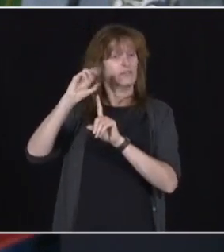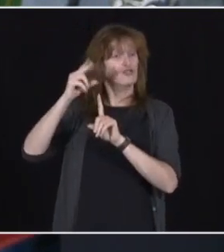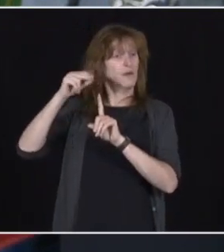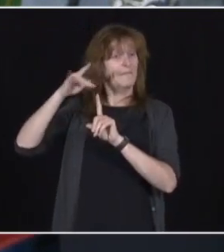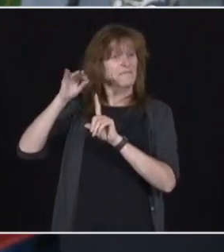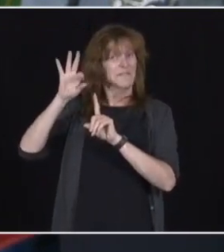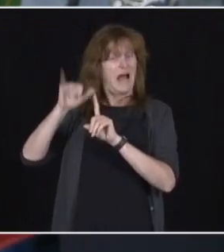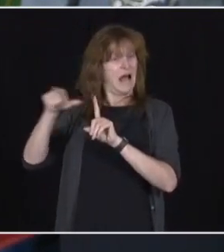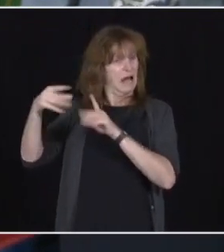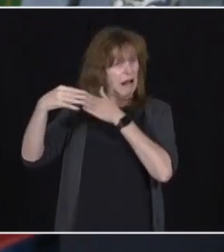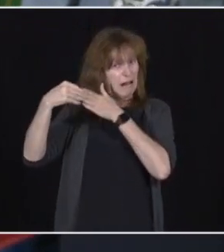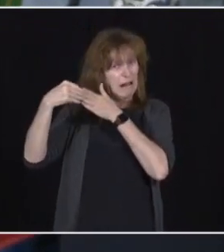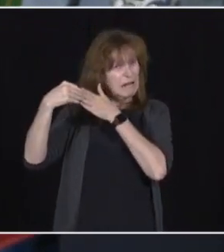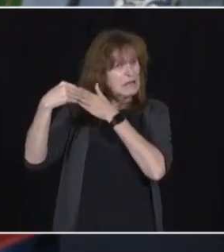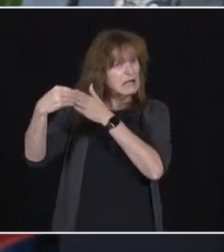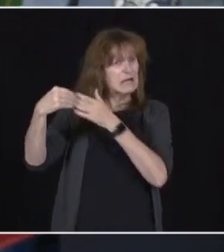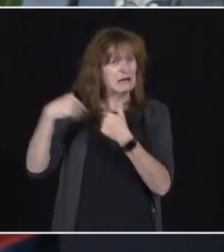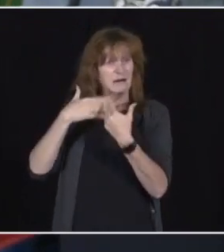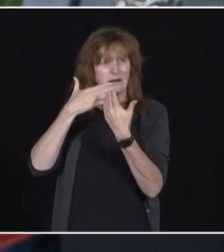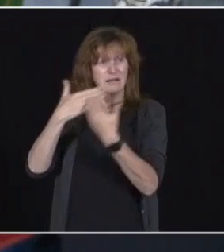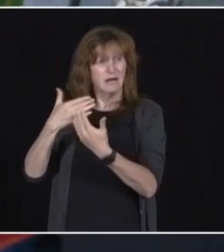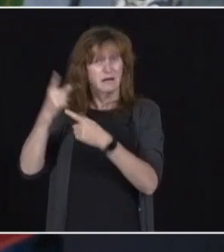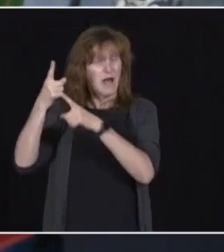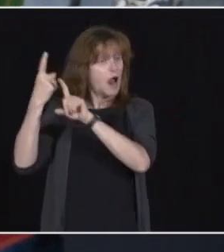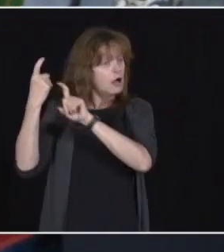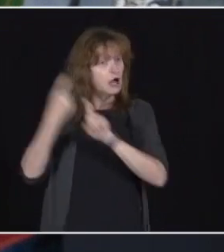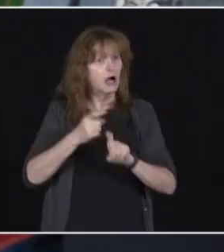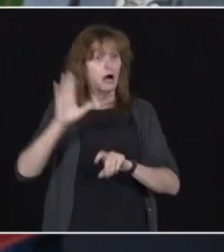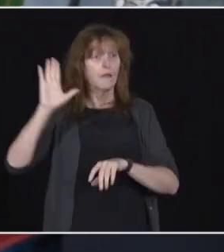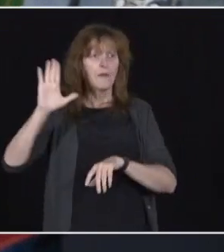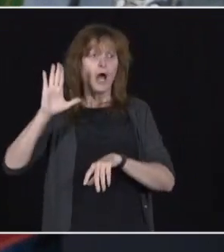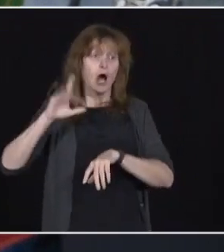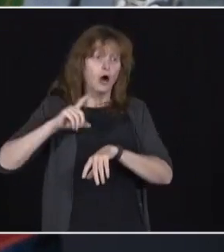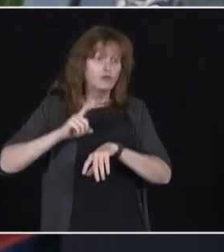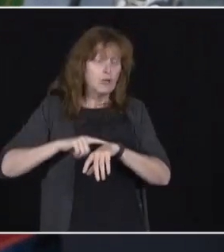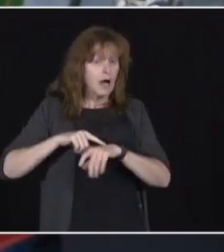For his leadership and for donating their time to keep Canada safe.